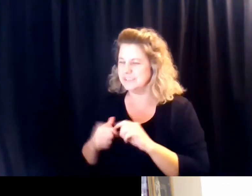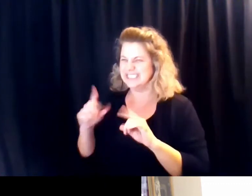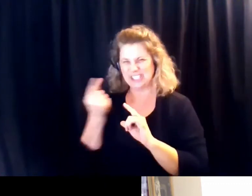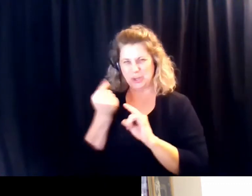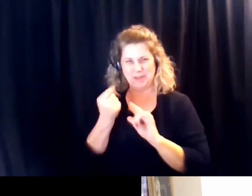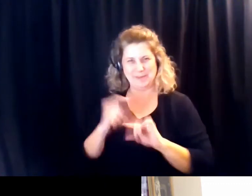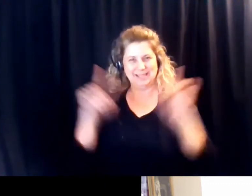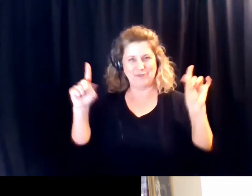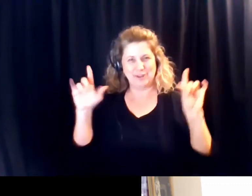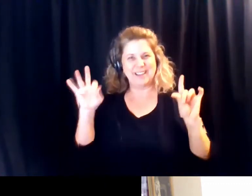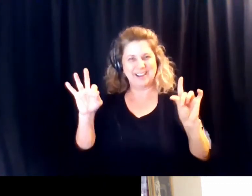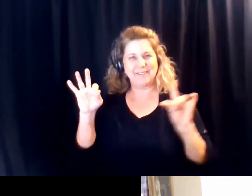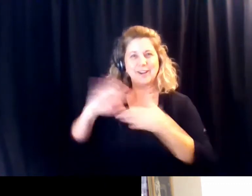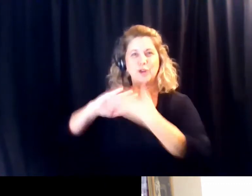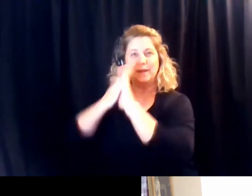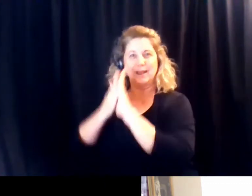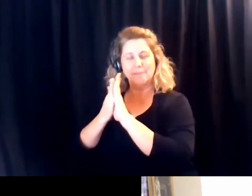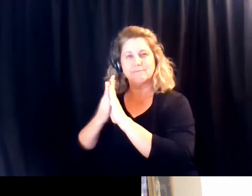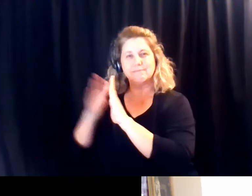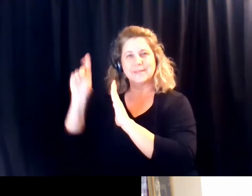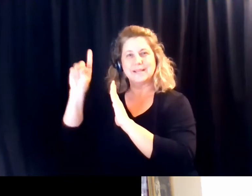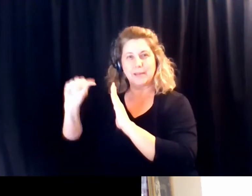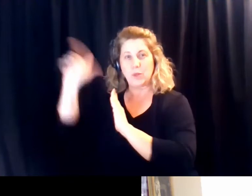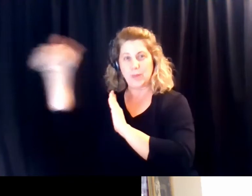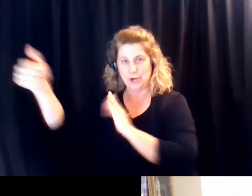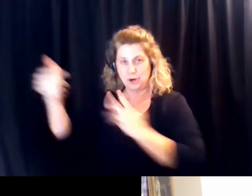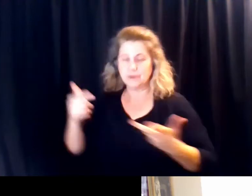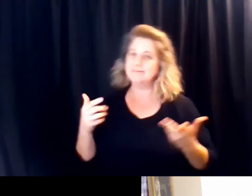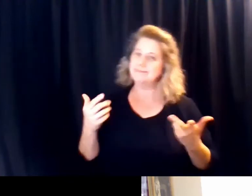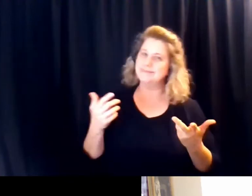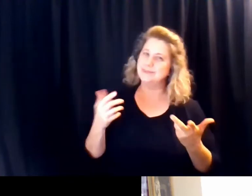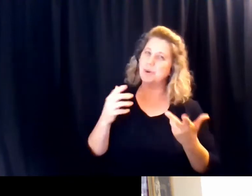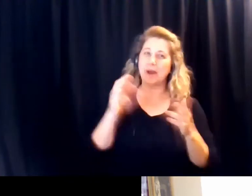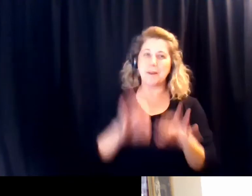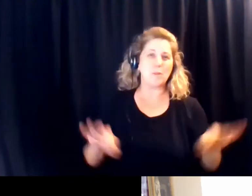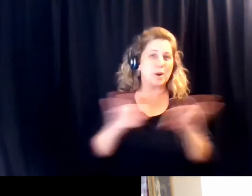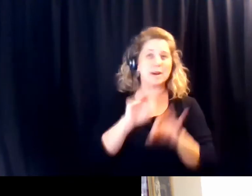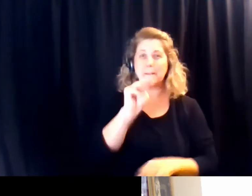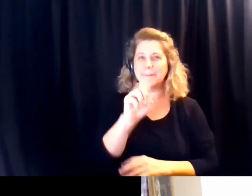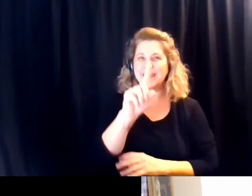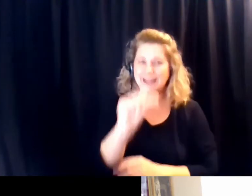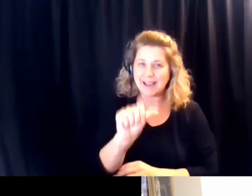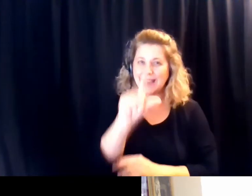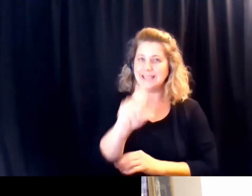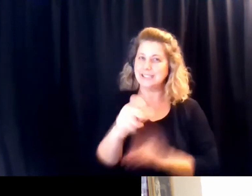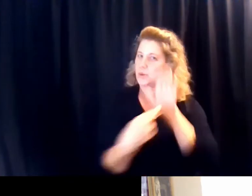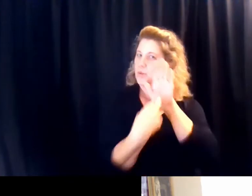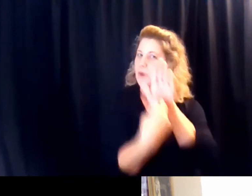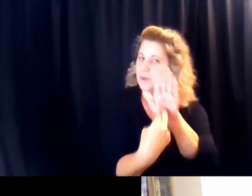Judith Heumann: Other segregated environments they shouldn't have been living there in the past, they should have been able to live in the community with